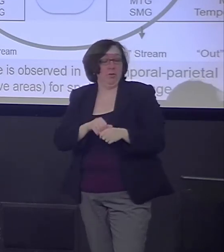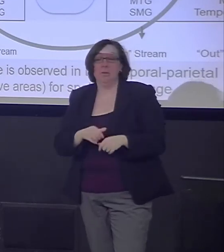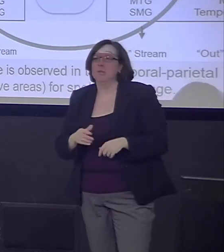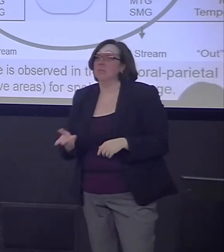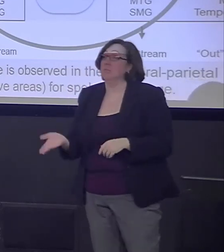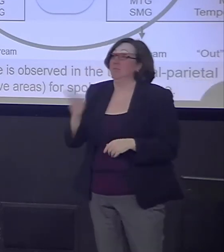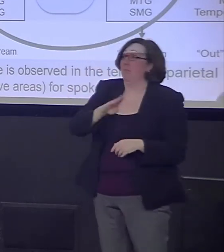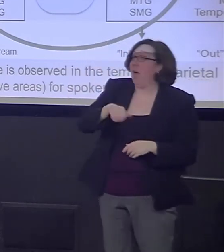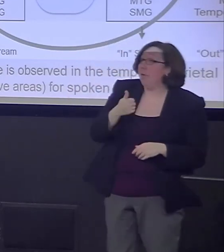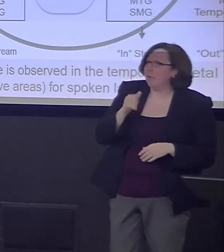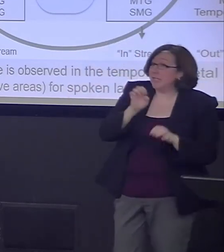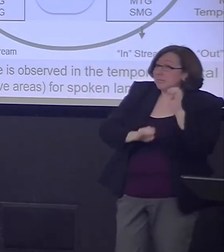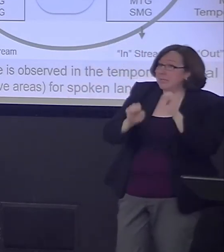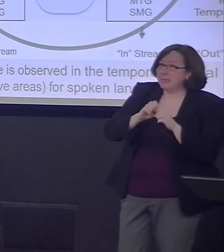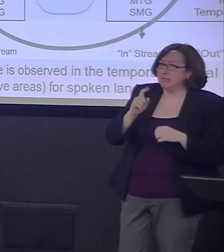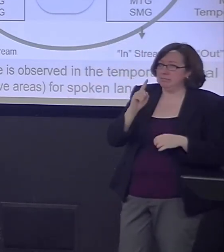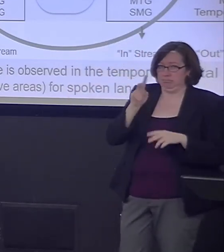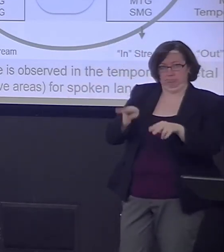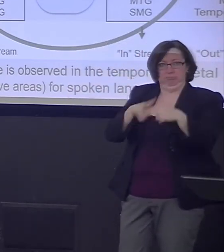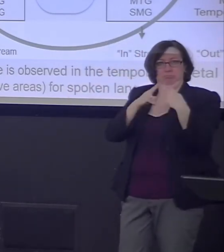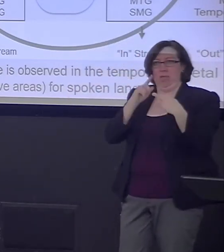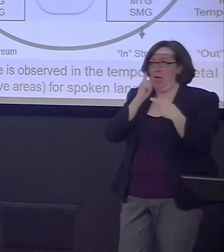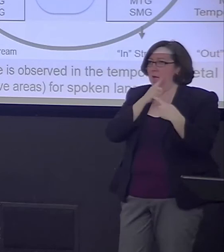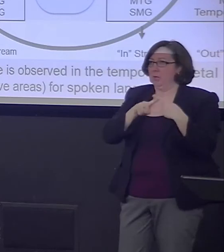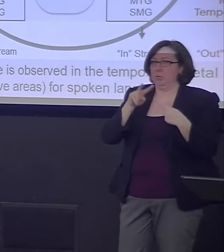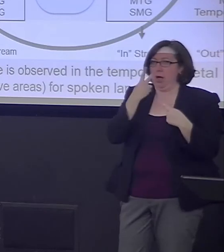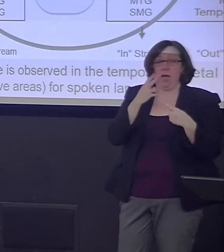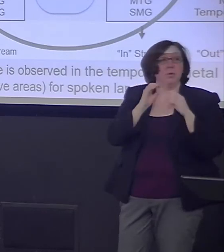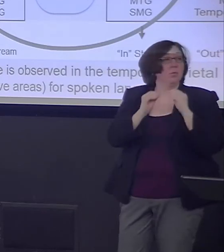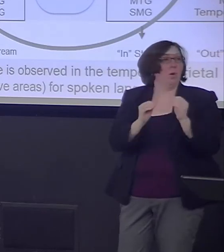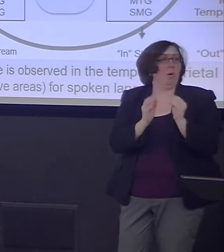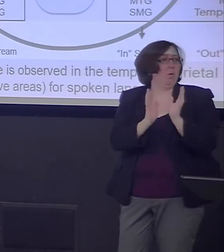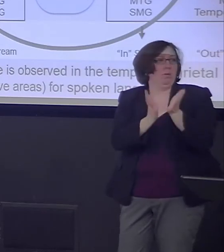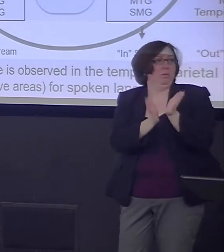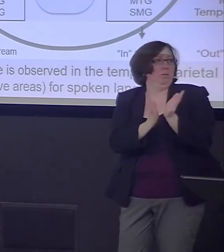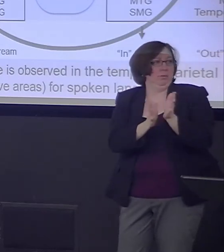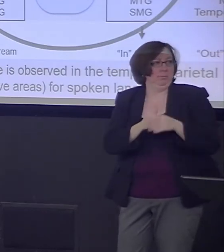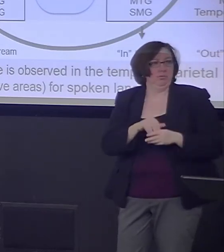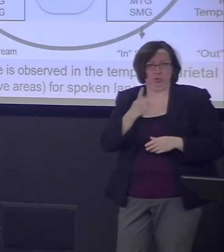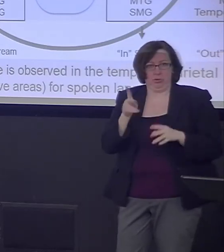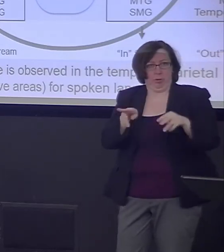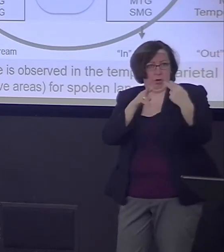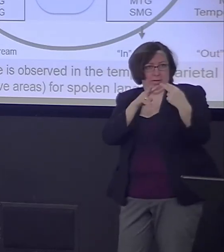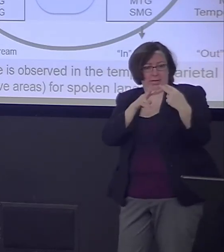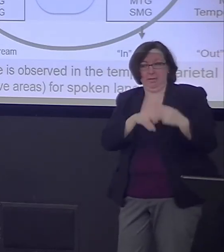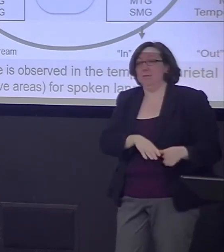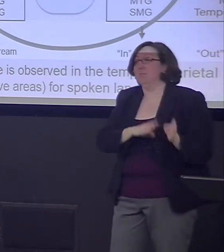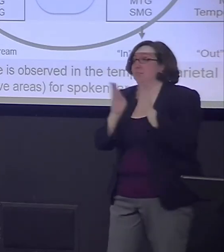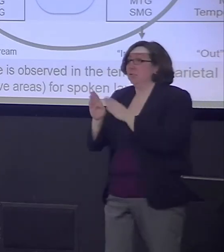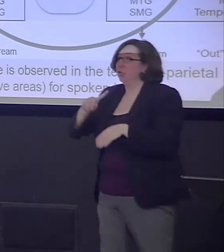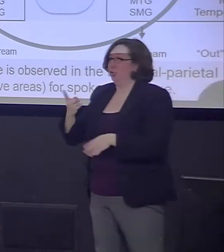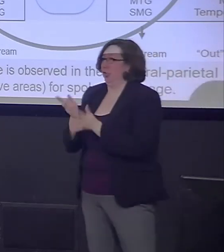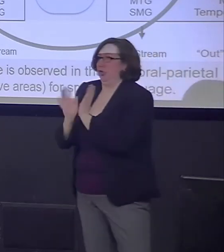And the results were in the interactive condition when what you saw here.